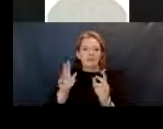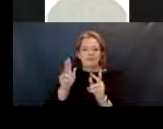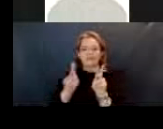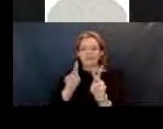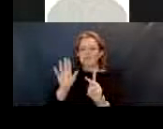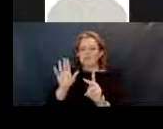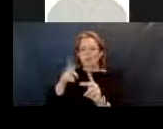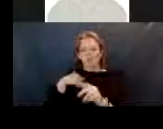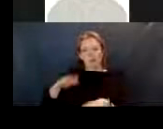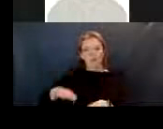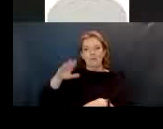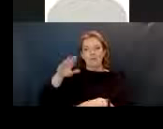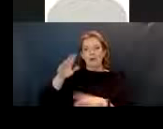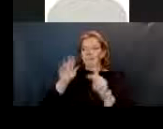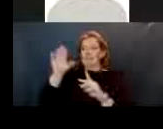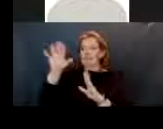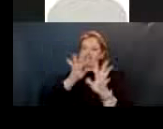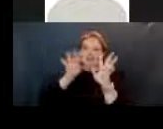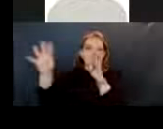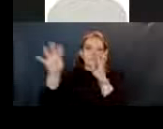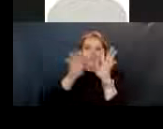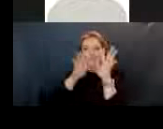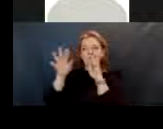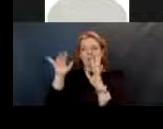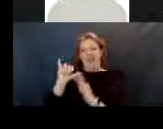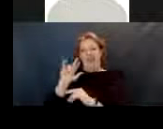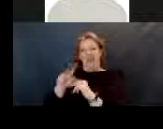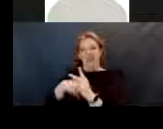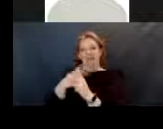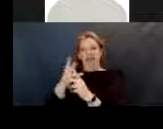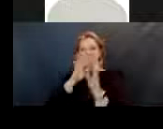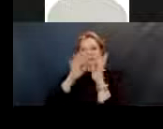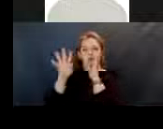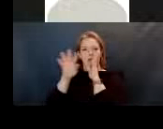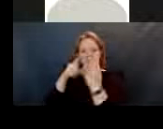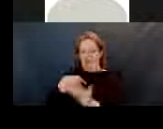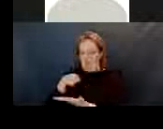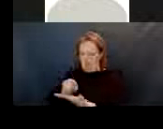lucky enough to be so close to.